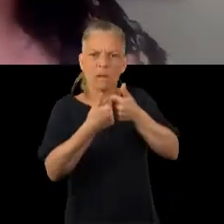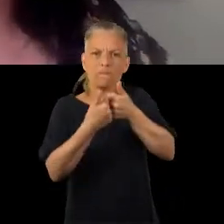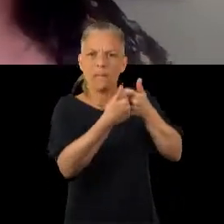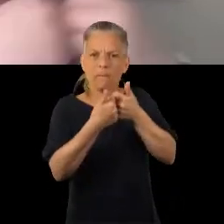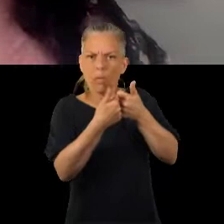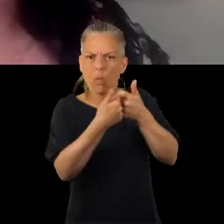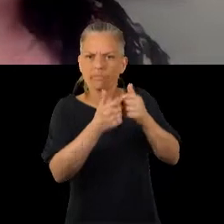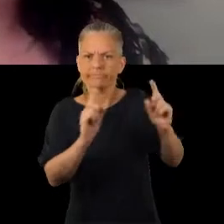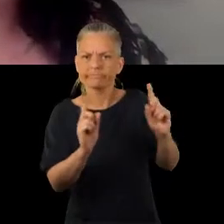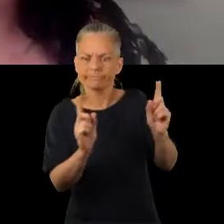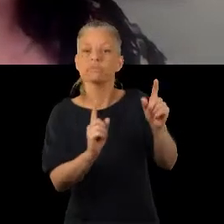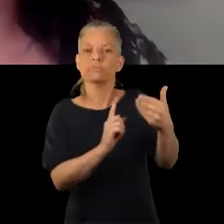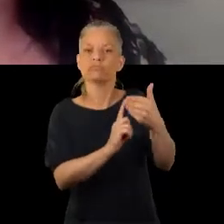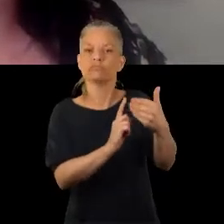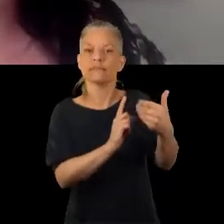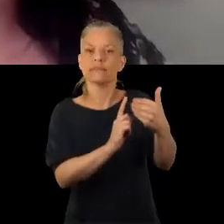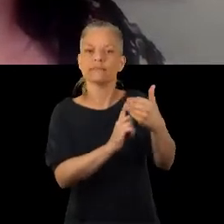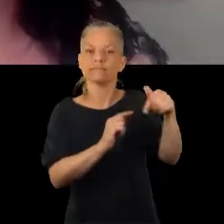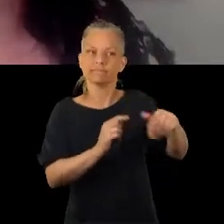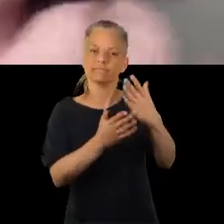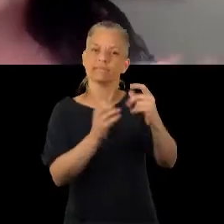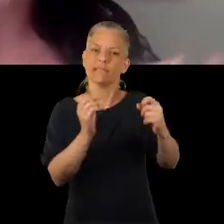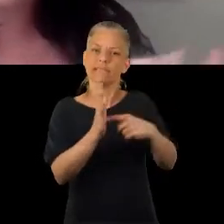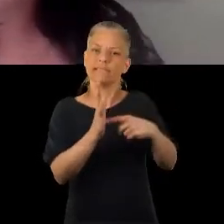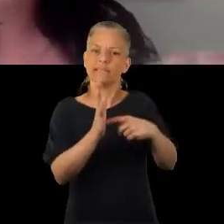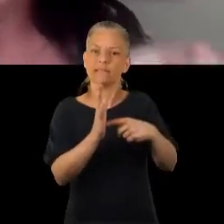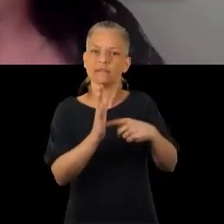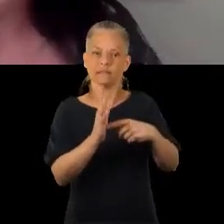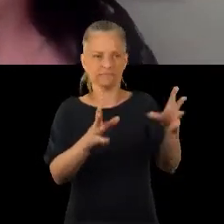there’s ways of applying for funding that looks different and that affects what you’ll be able